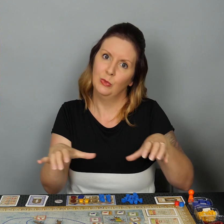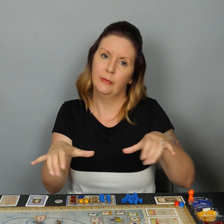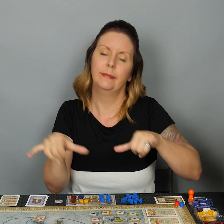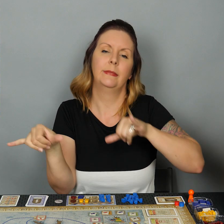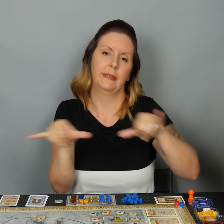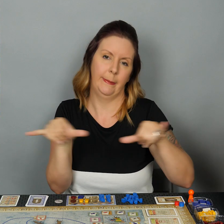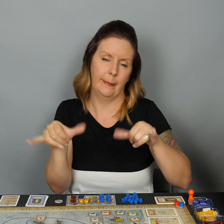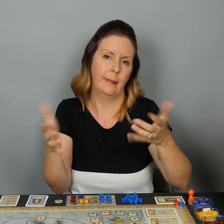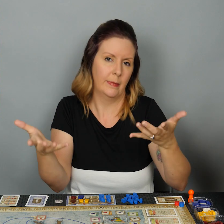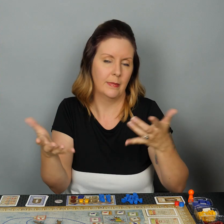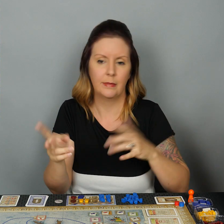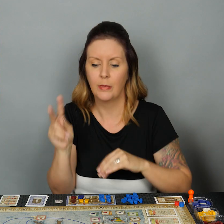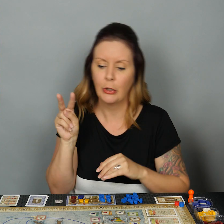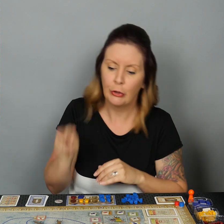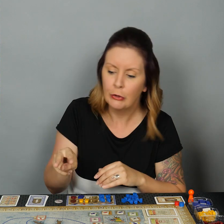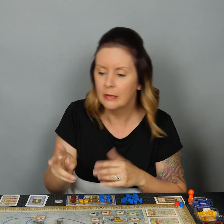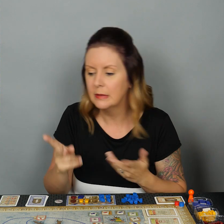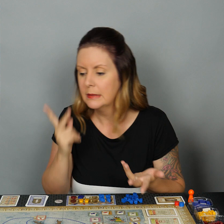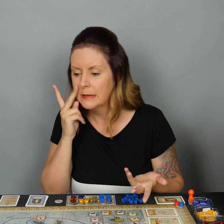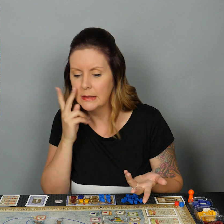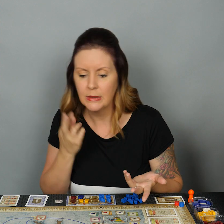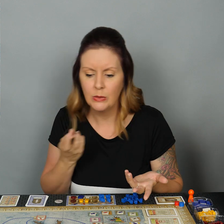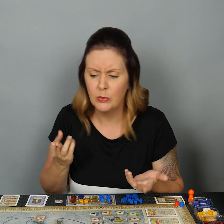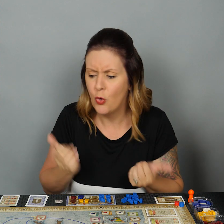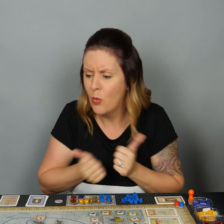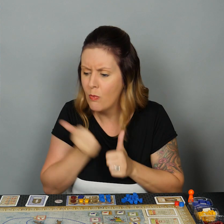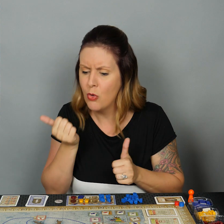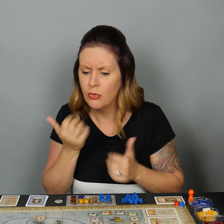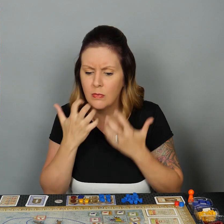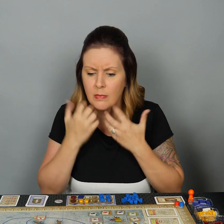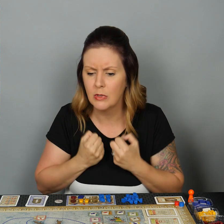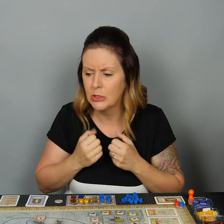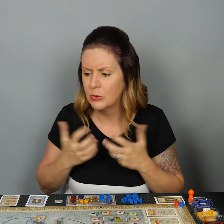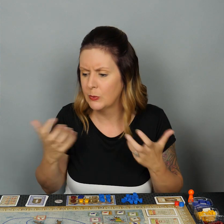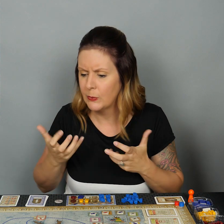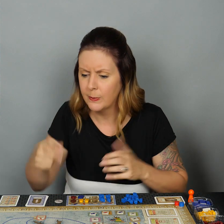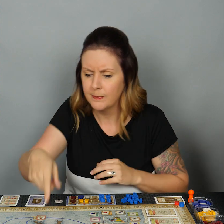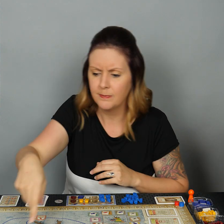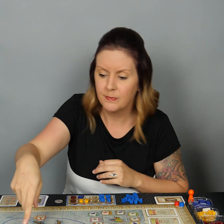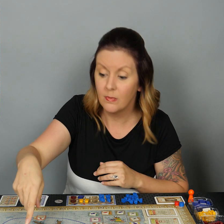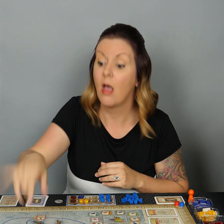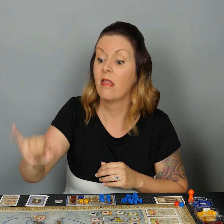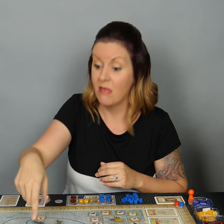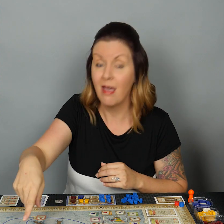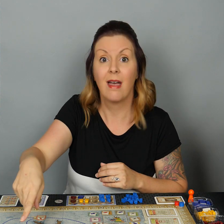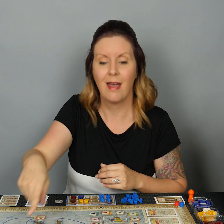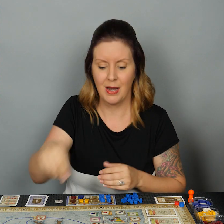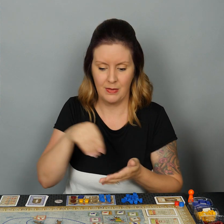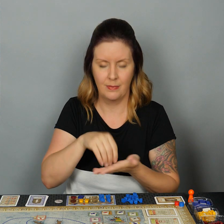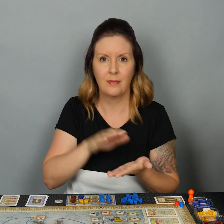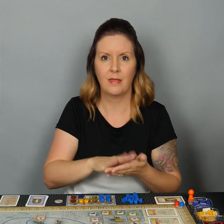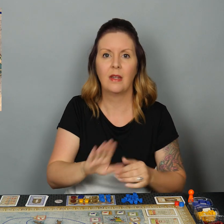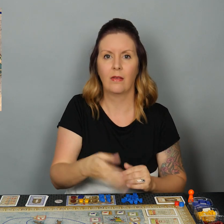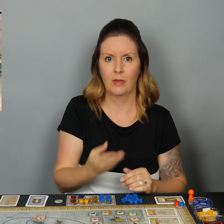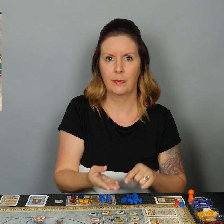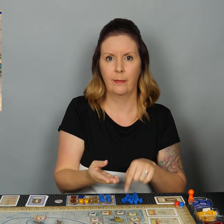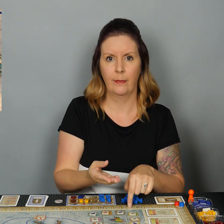Do the same for the other areas. Look and see which resource is the most valuable and place that corresponding bonus tile face